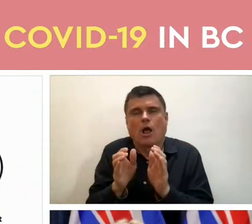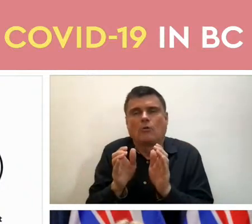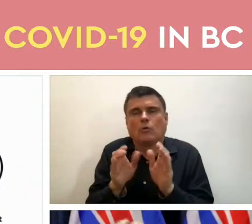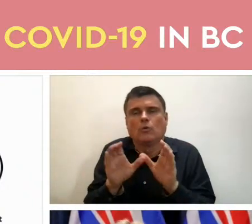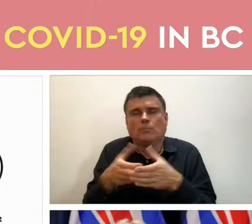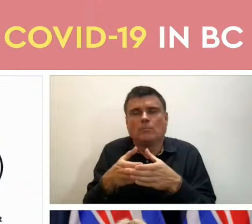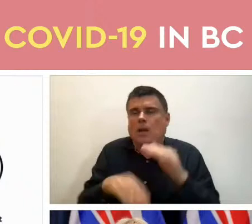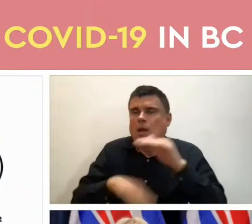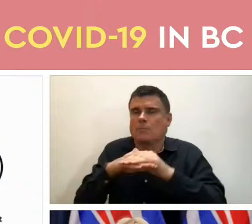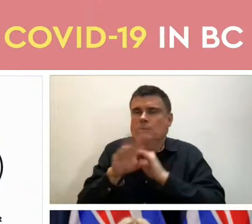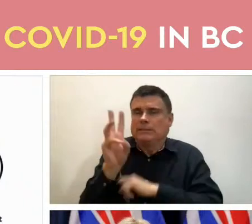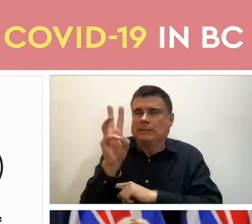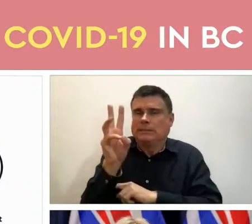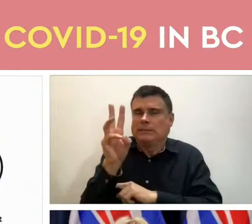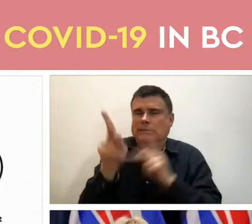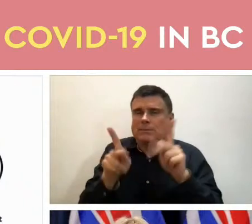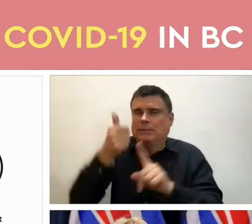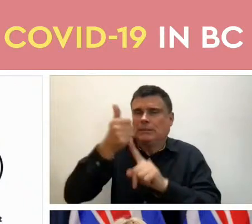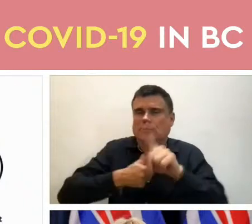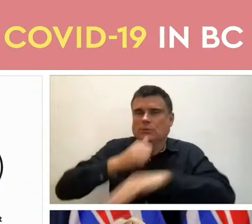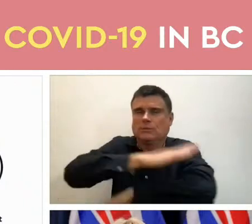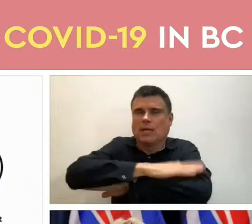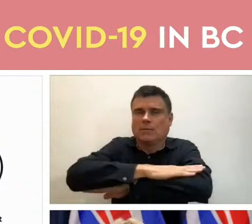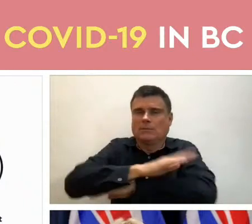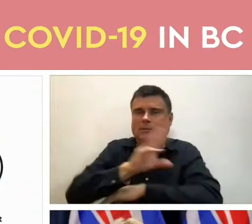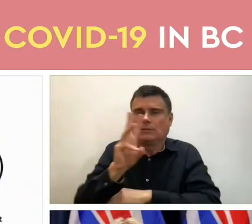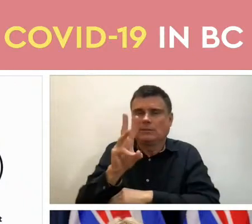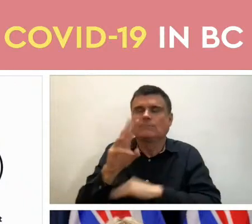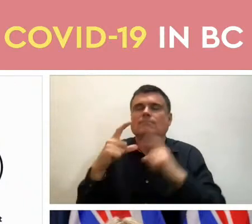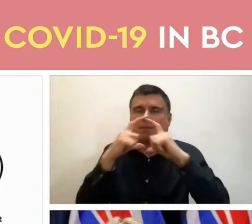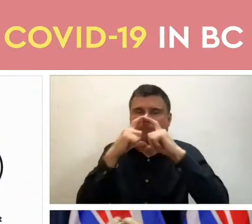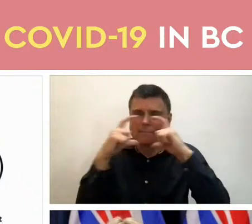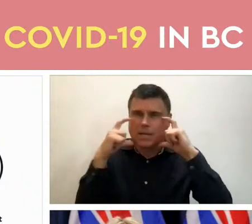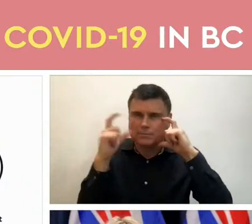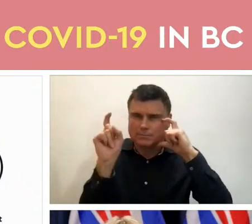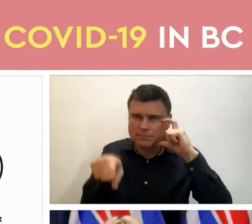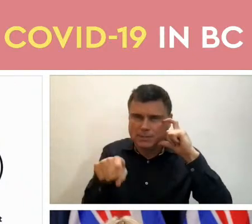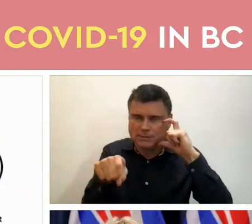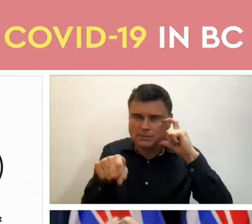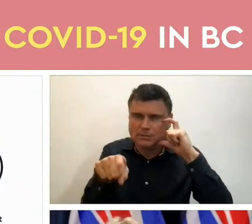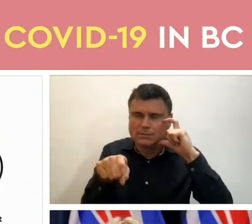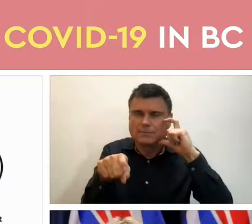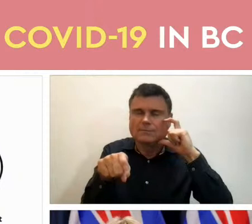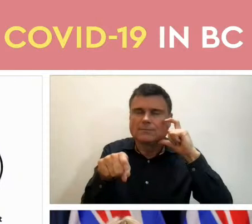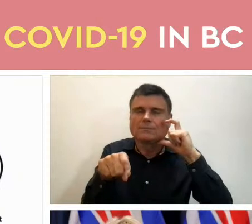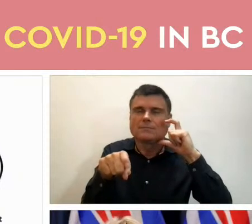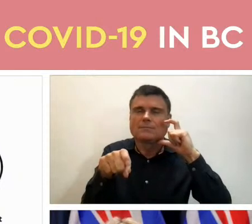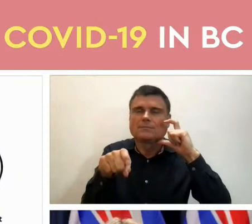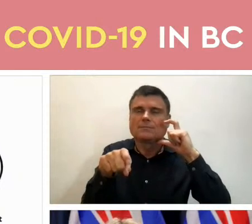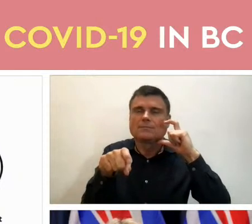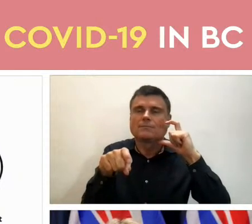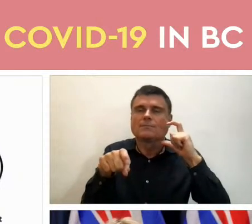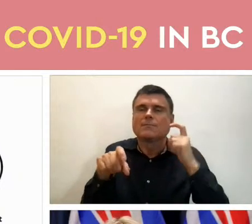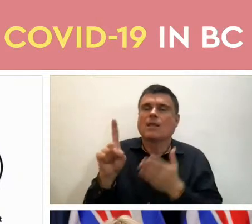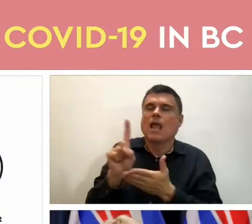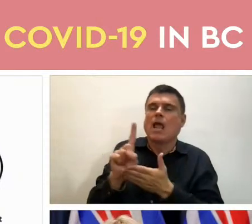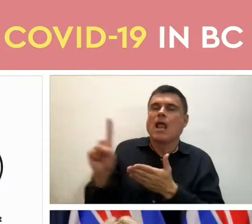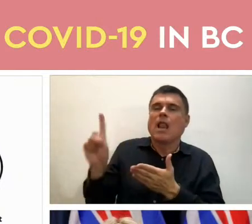wearing masks. We put in last week the importance of not having congregation and people coming